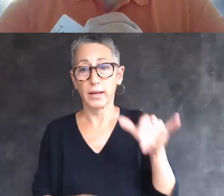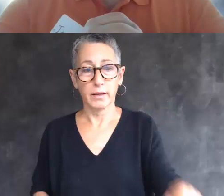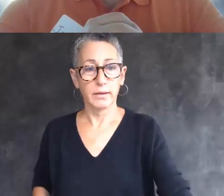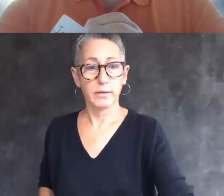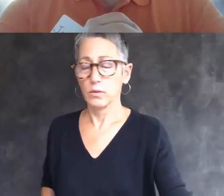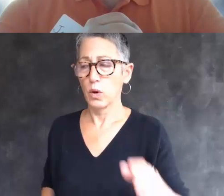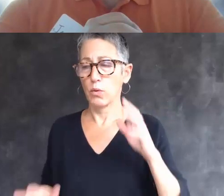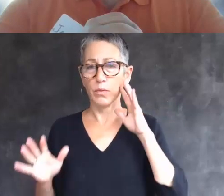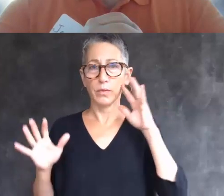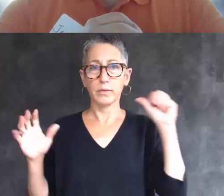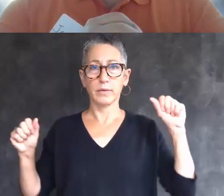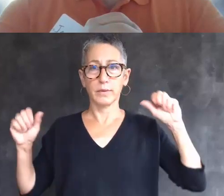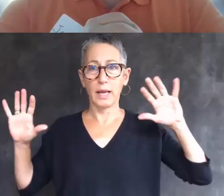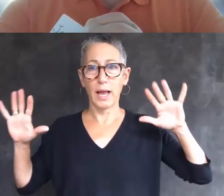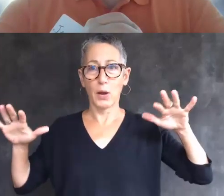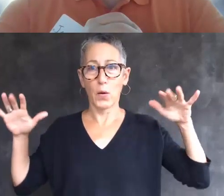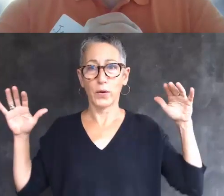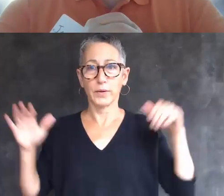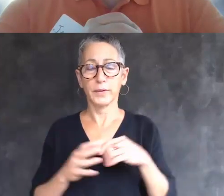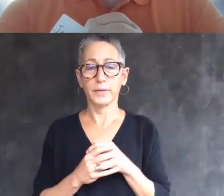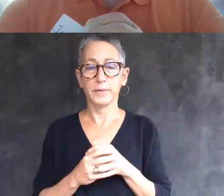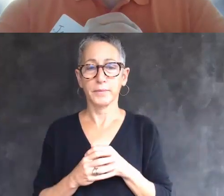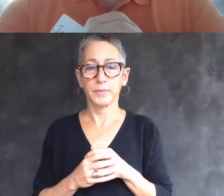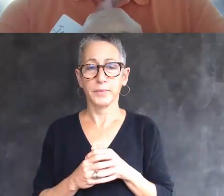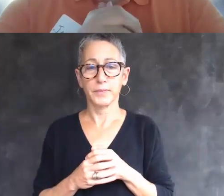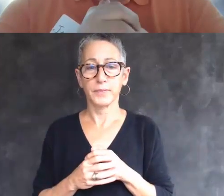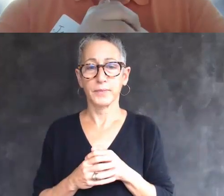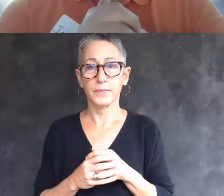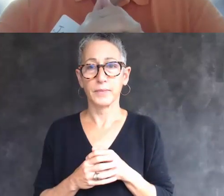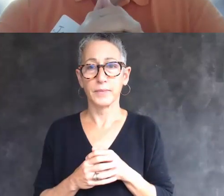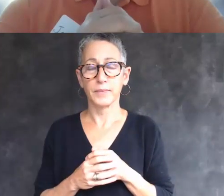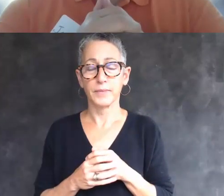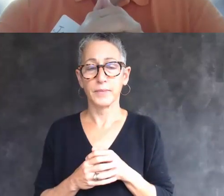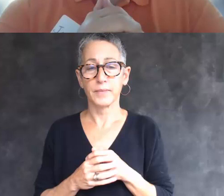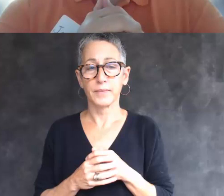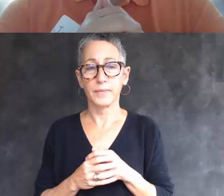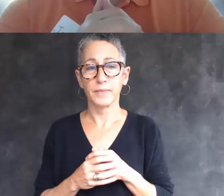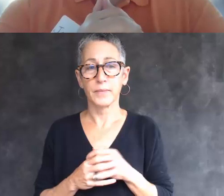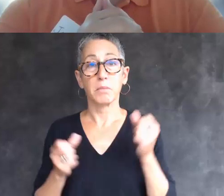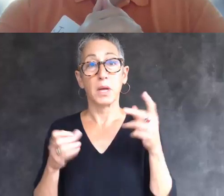Sometimes I feel the team addressing it